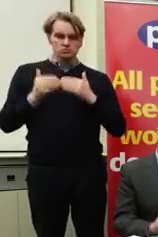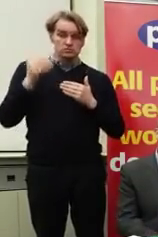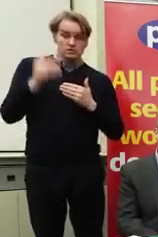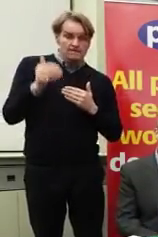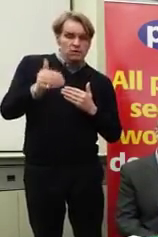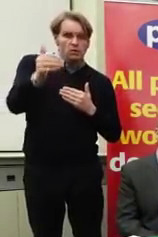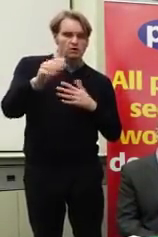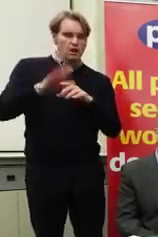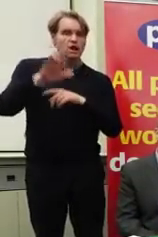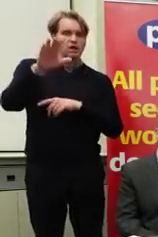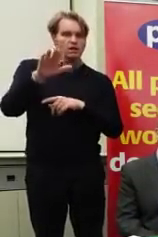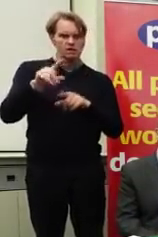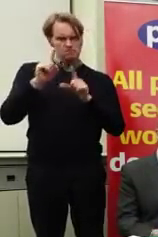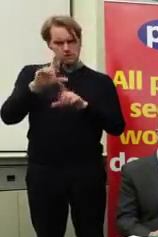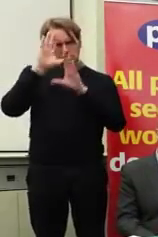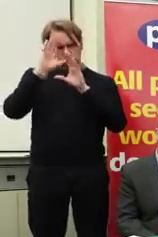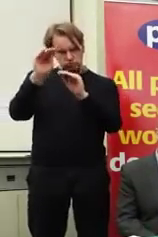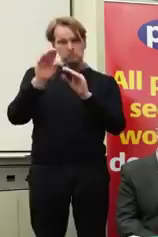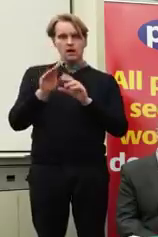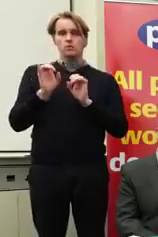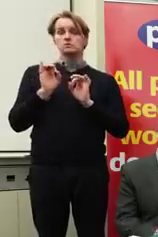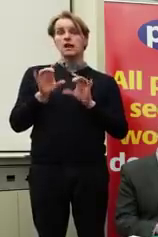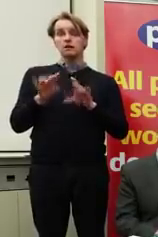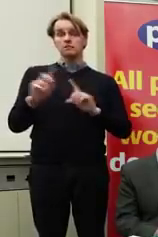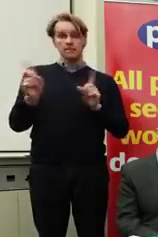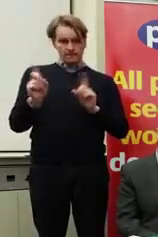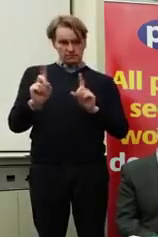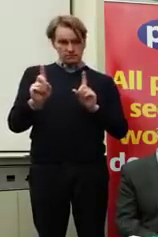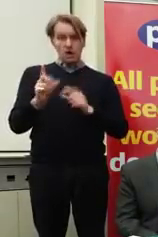wanted to stress in this sort of catch up is that when we meet them to discuss